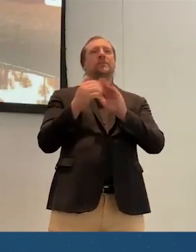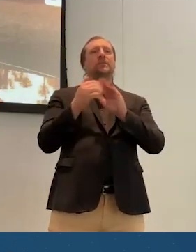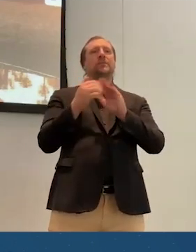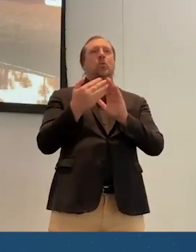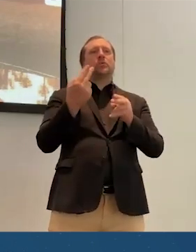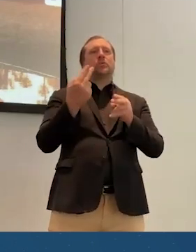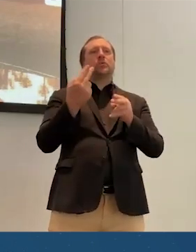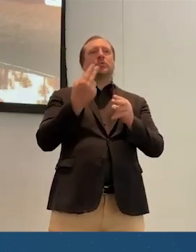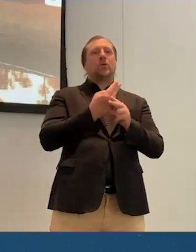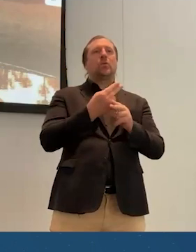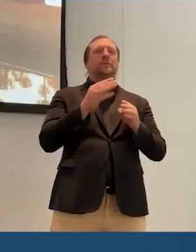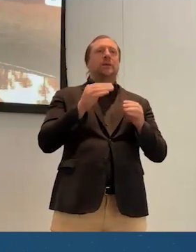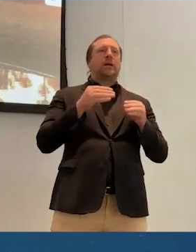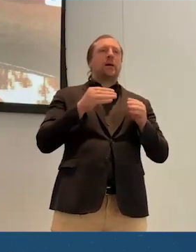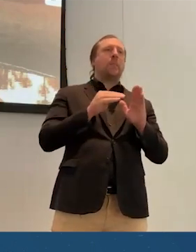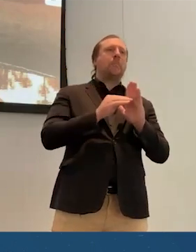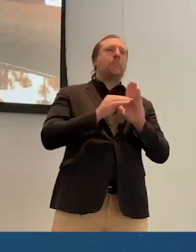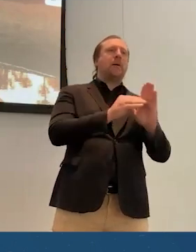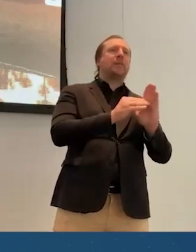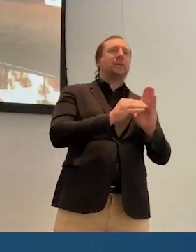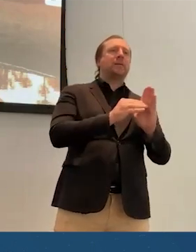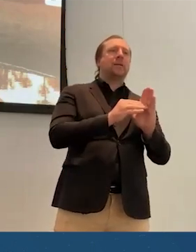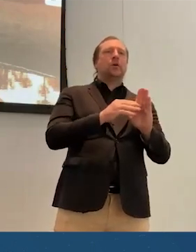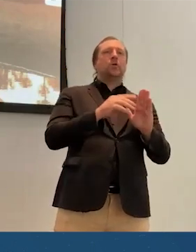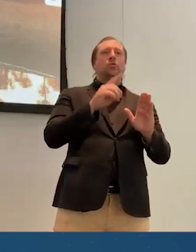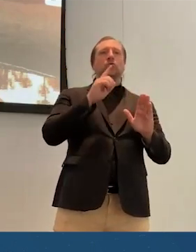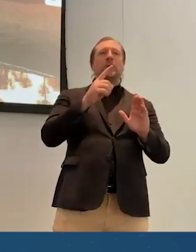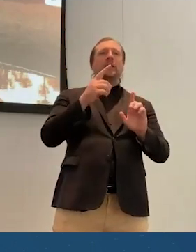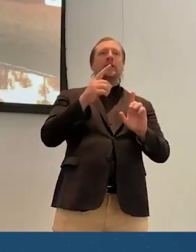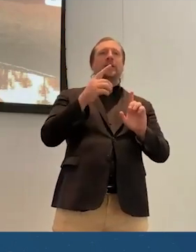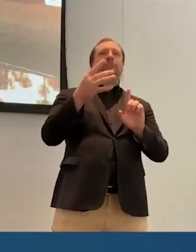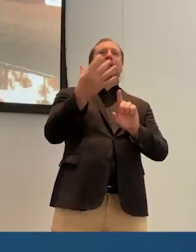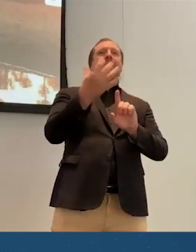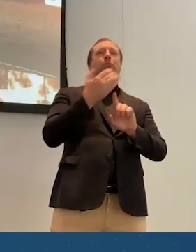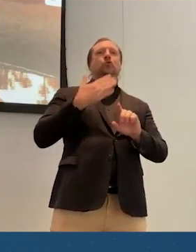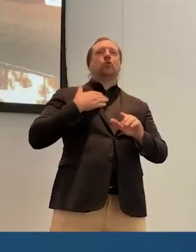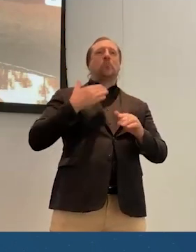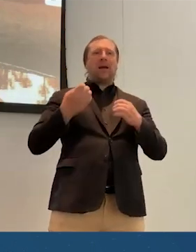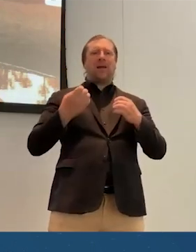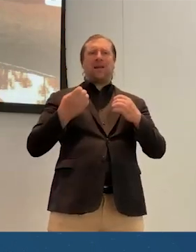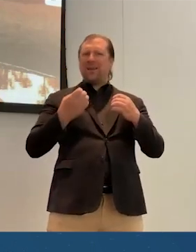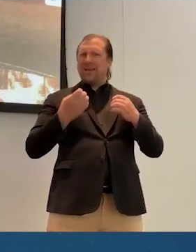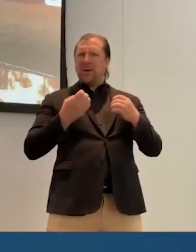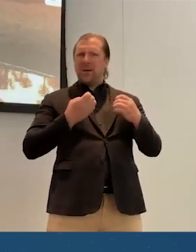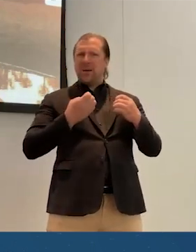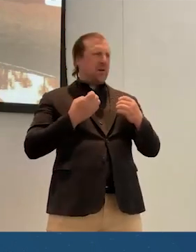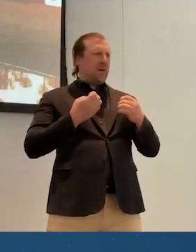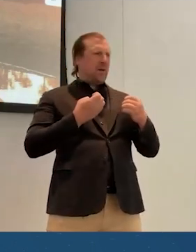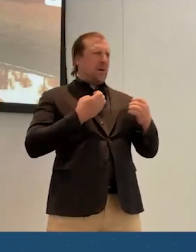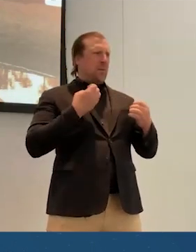to capture my emotional and perceptual responses to each iteration.